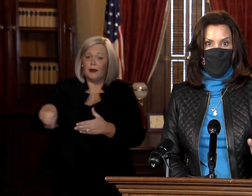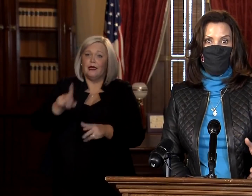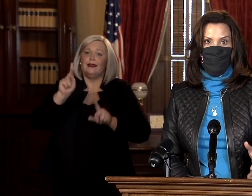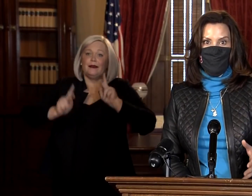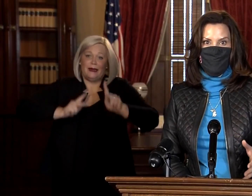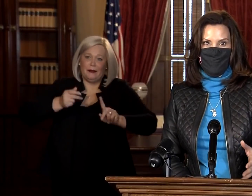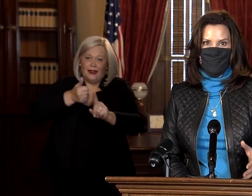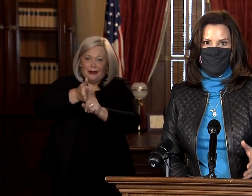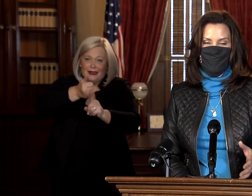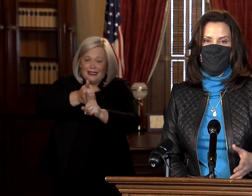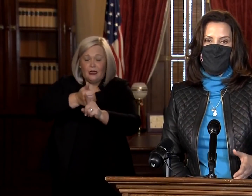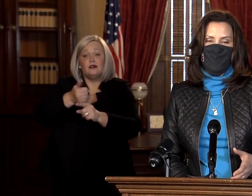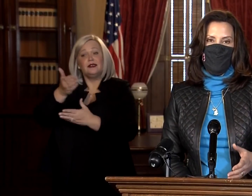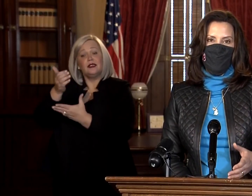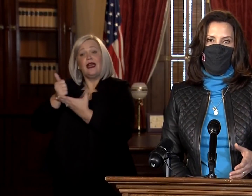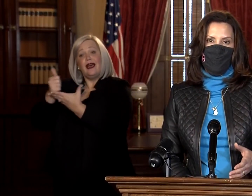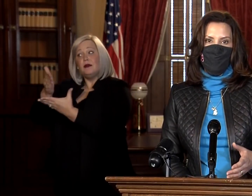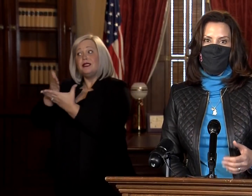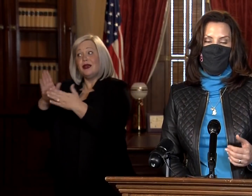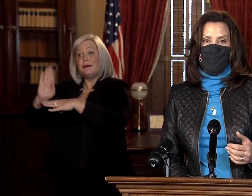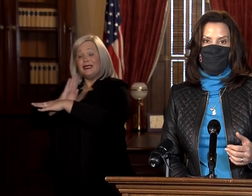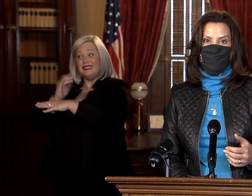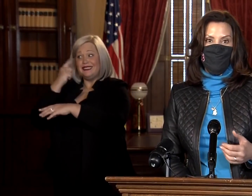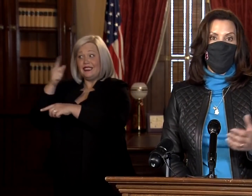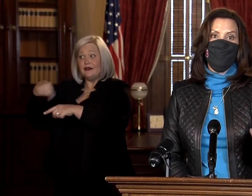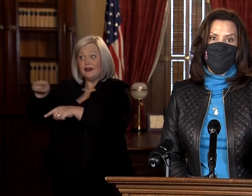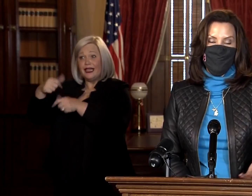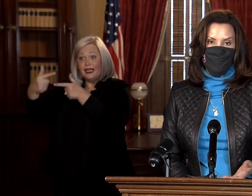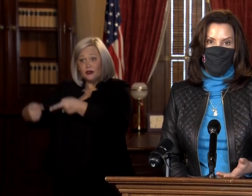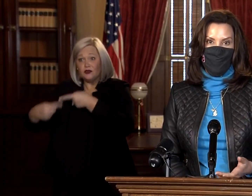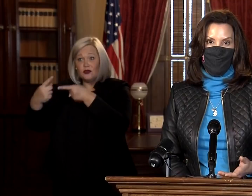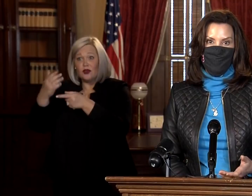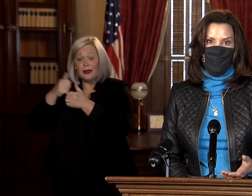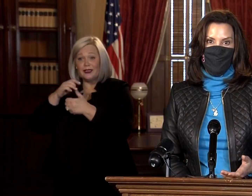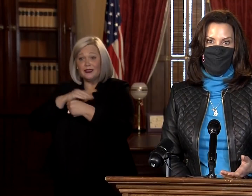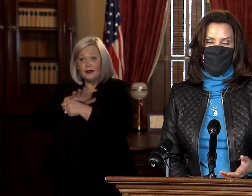So much of the work that we have done has been about helping the done has been about helping the unemployed and help businesses